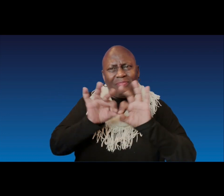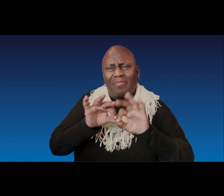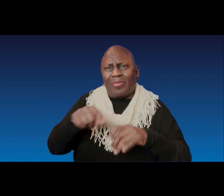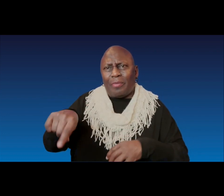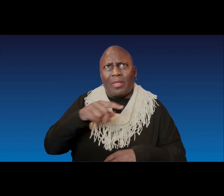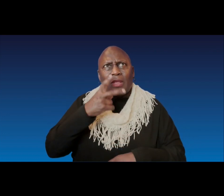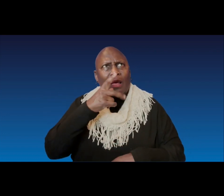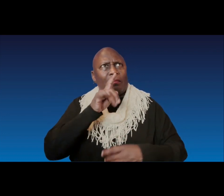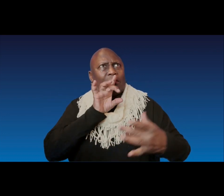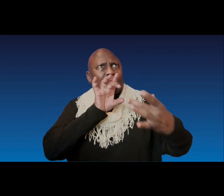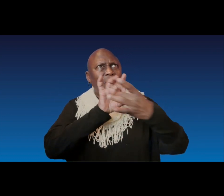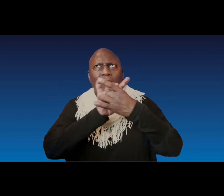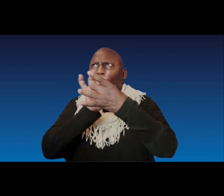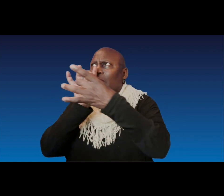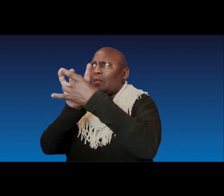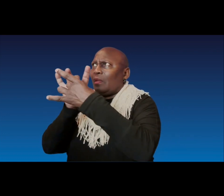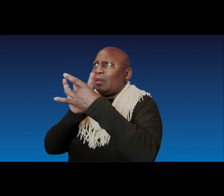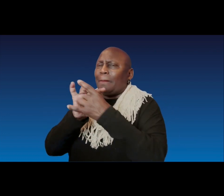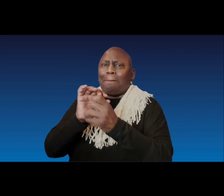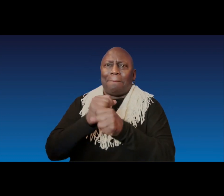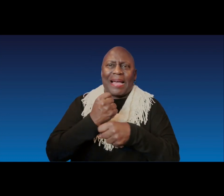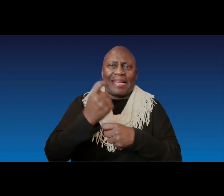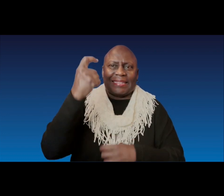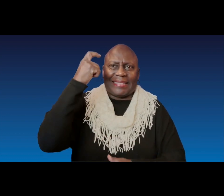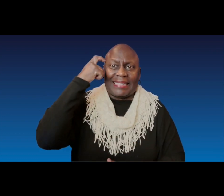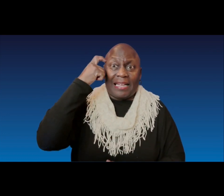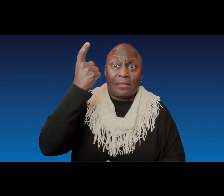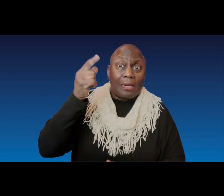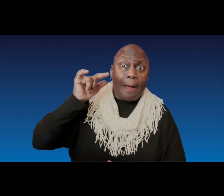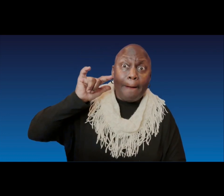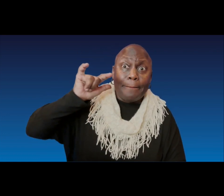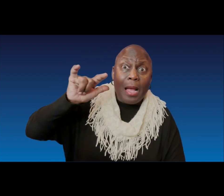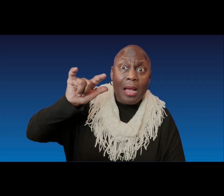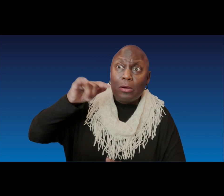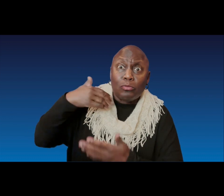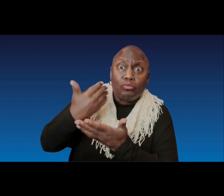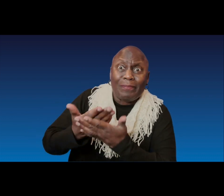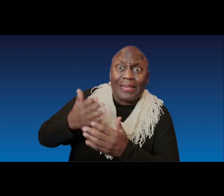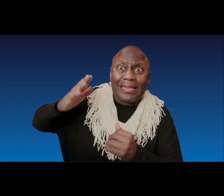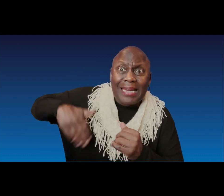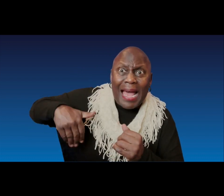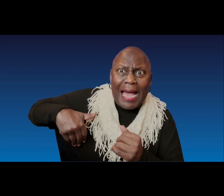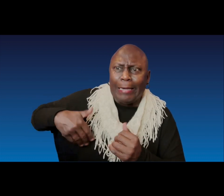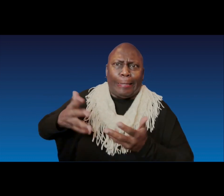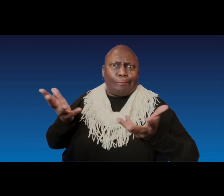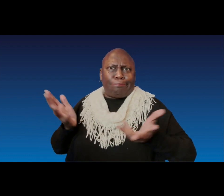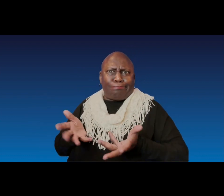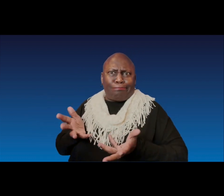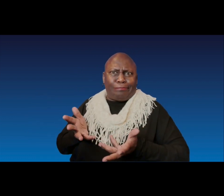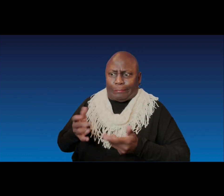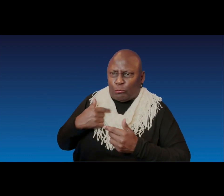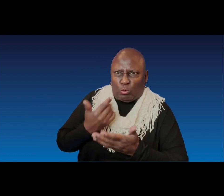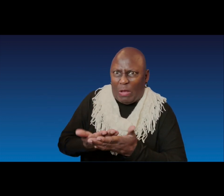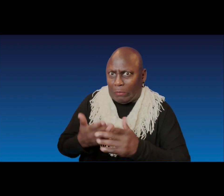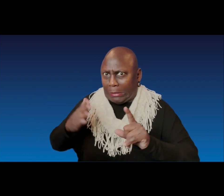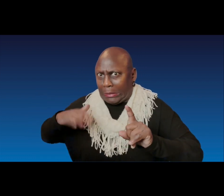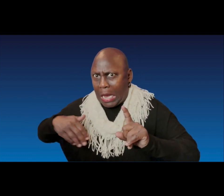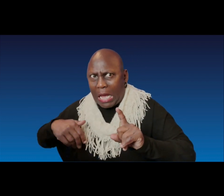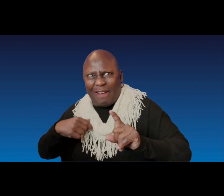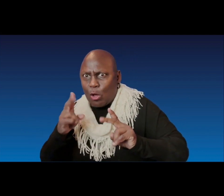It's important they see and make connections and make sense of the information. For example, arriving late at the airport